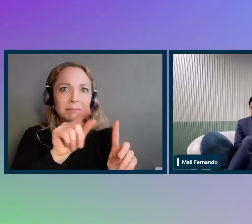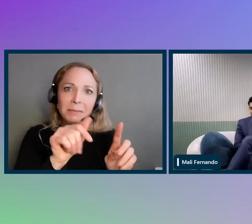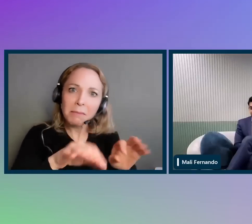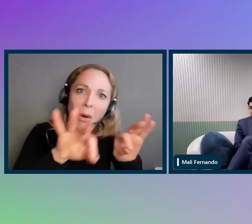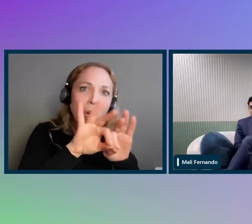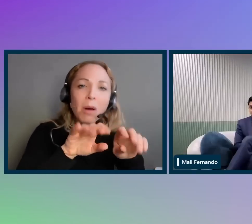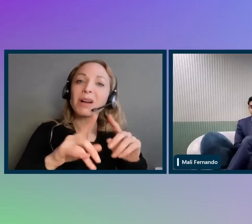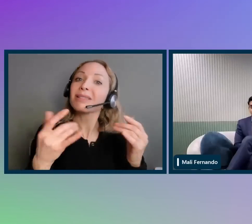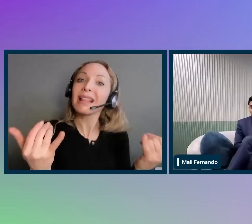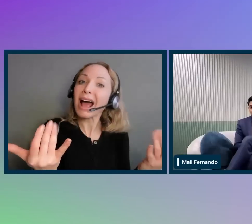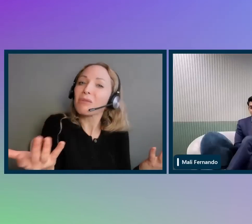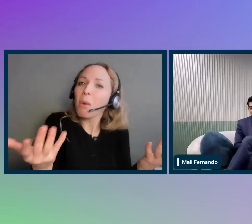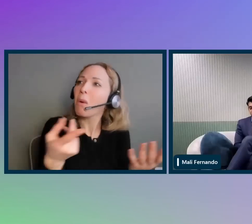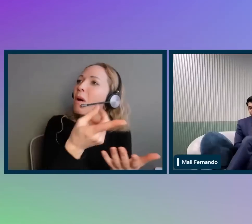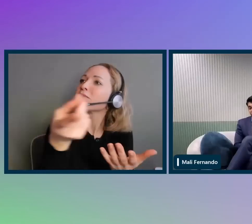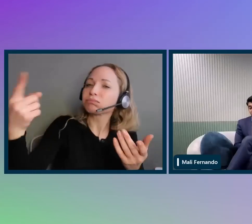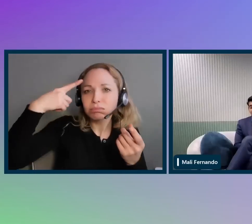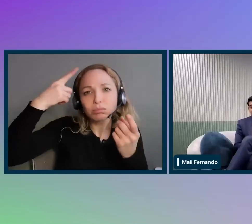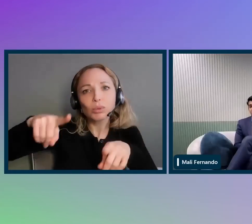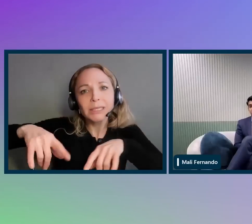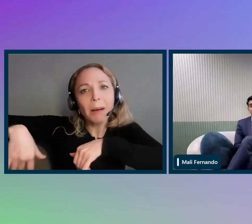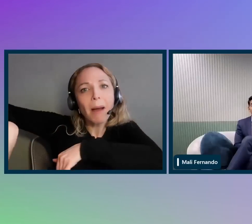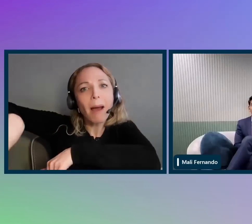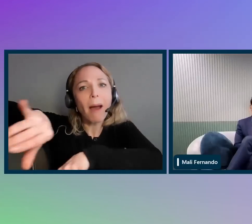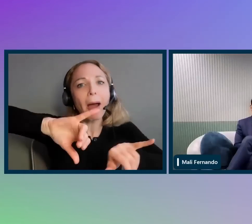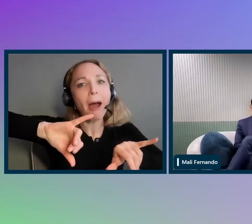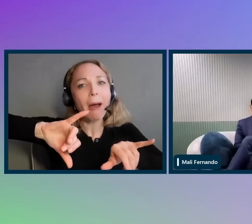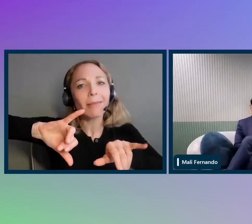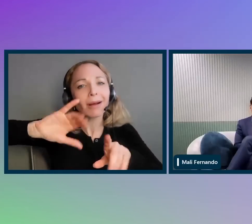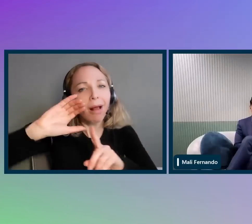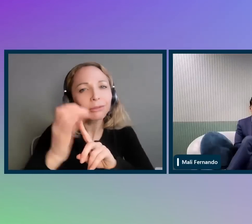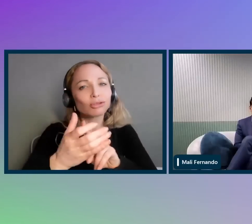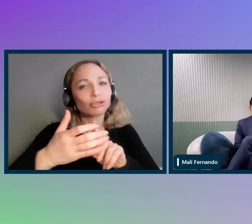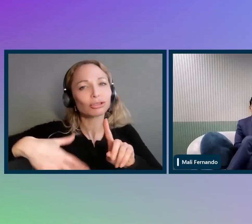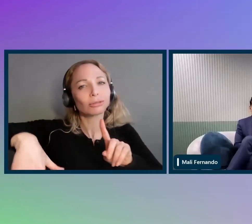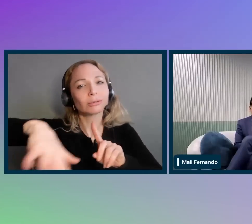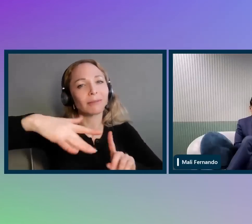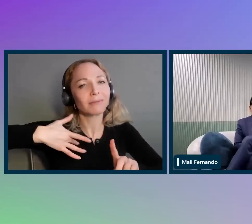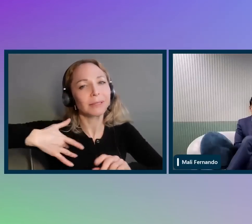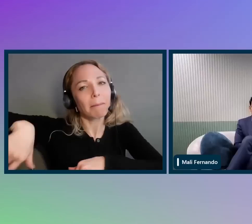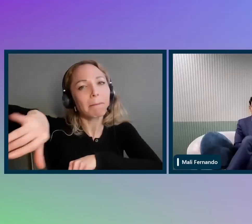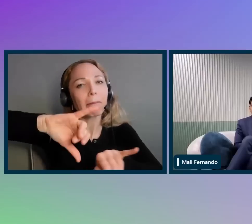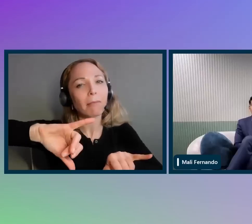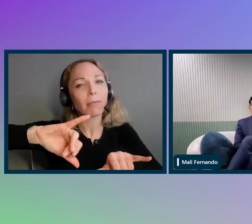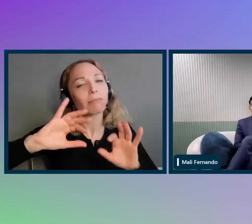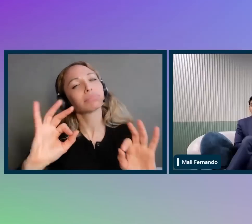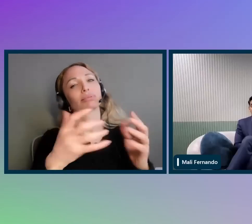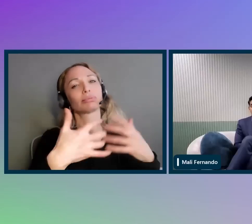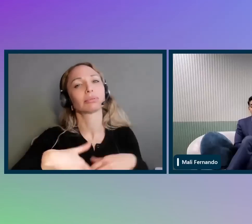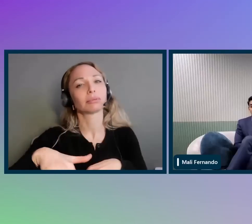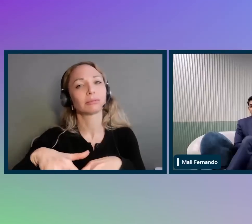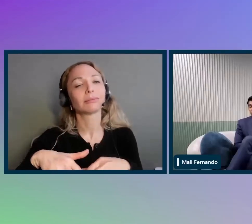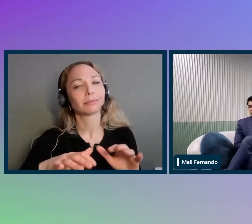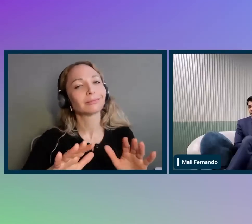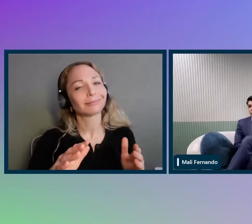Everything else will follow. The second is make sure you have the right expertise. Chances are irrespective of